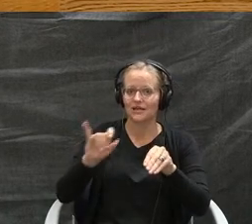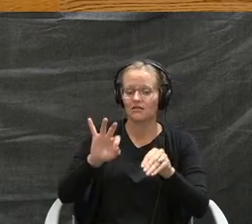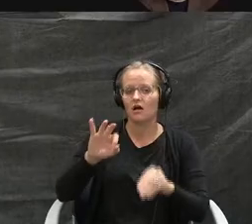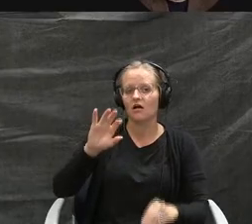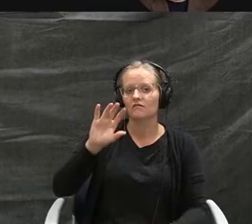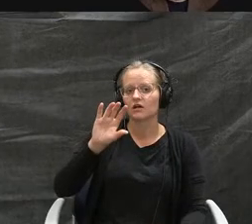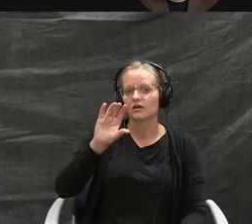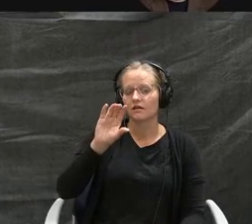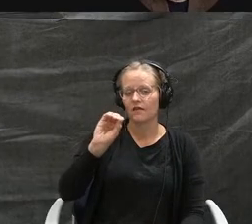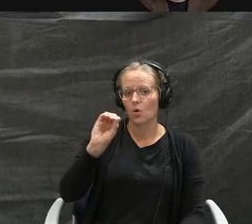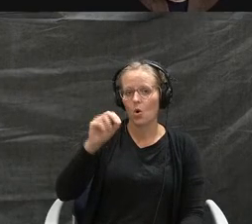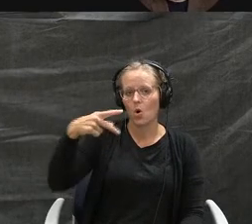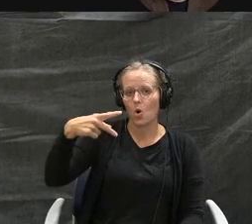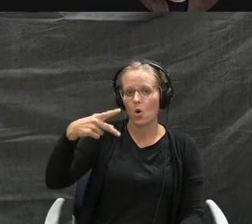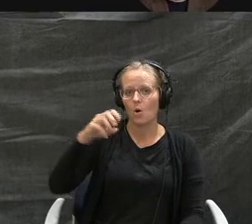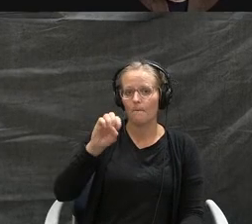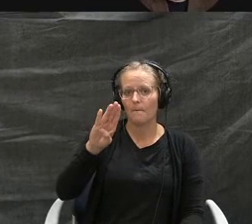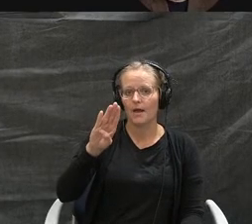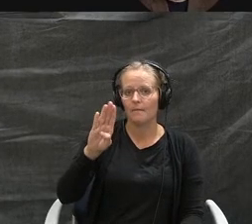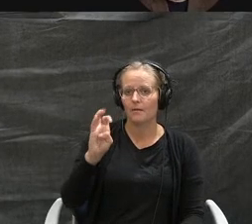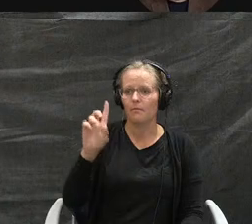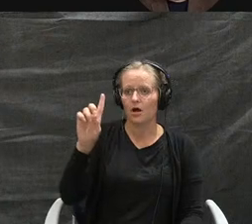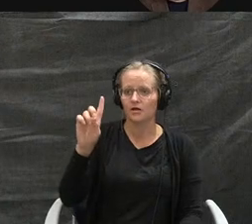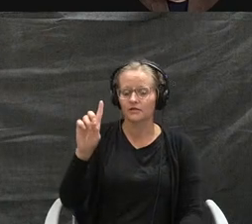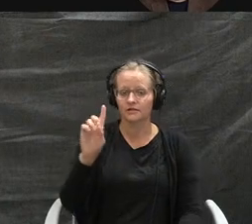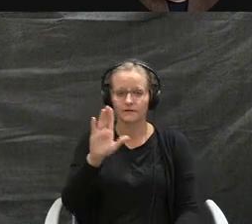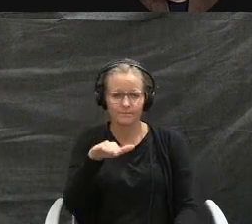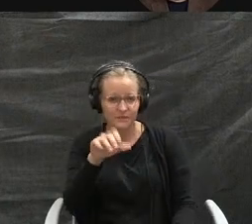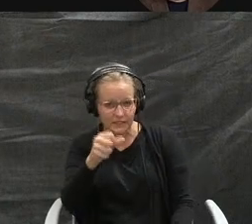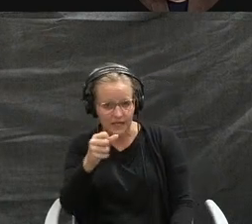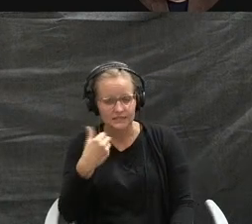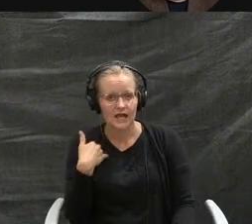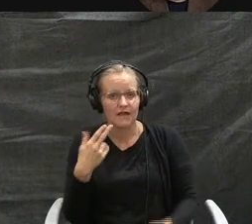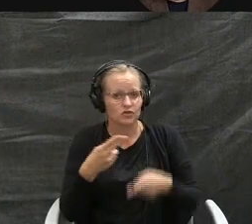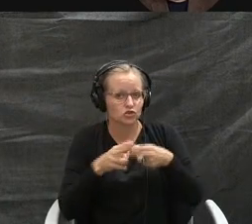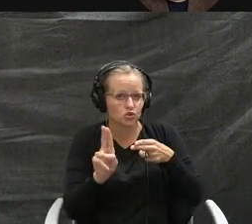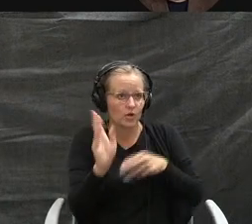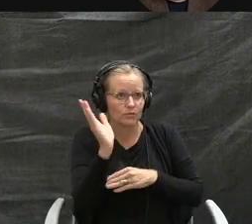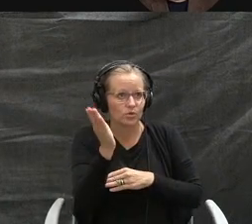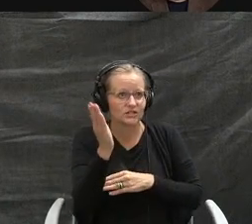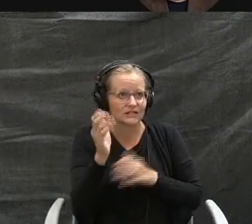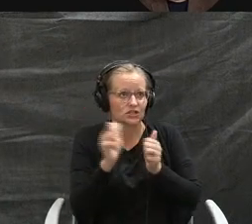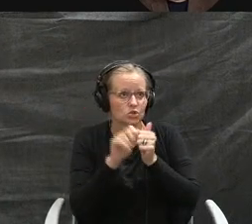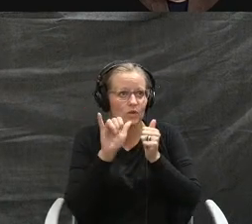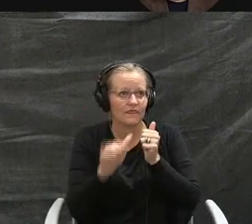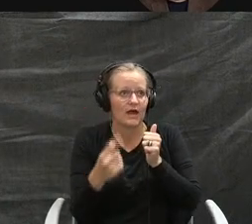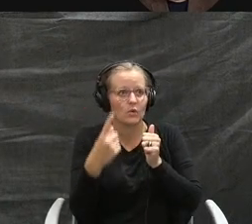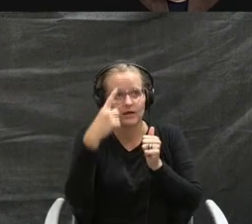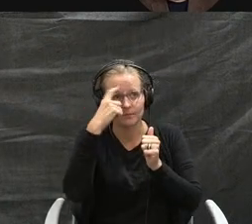Thank you doctor Pearson Manchar members aboard. I just have a really short presentation on this one 'cause this one is a